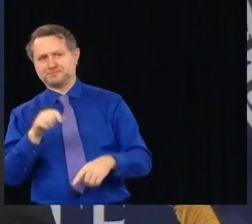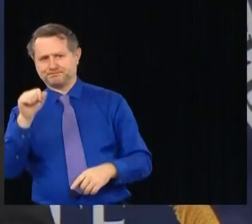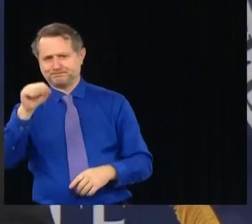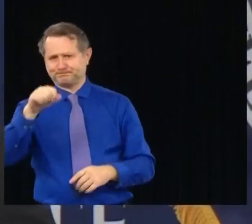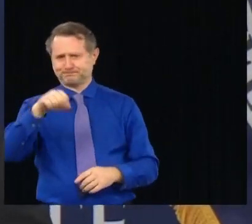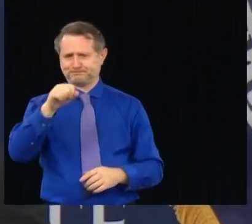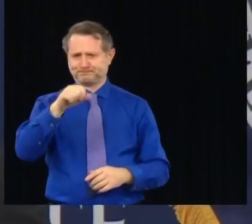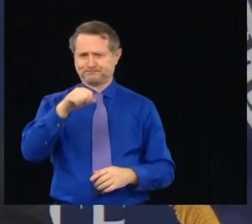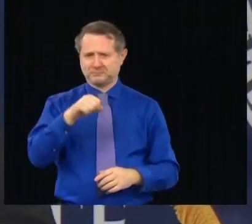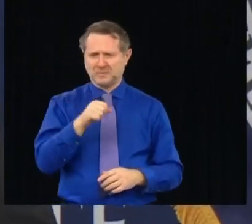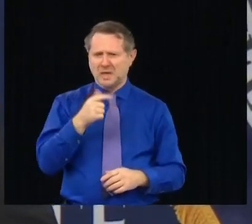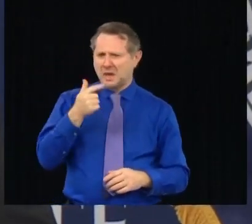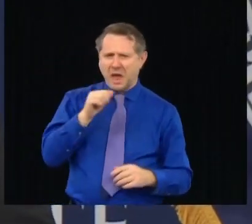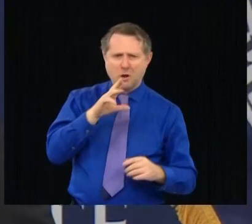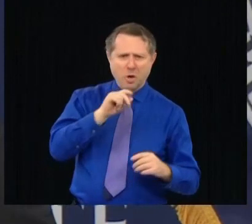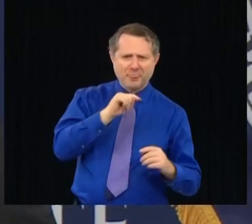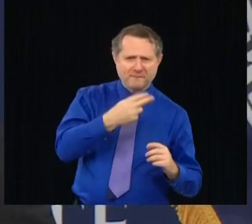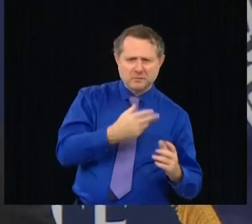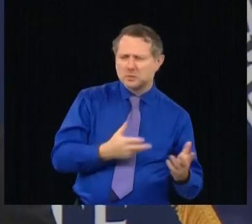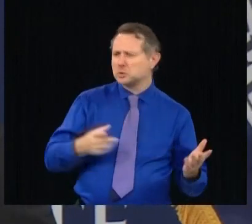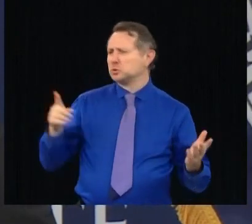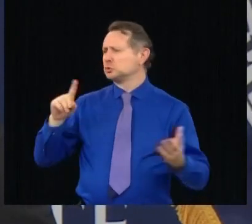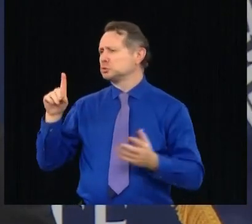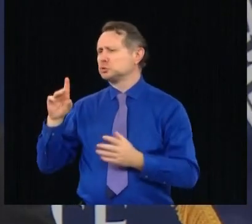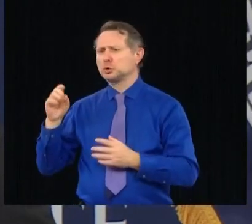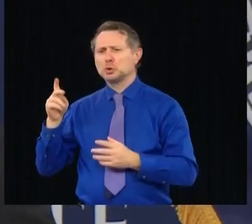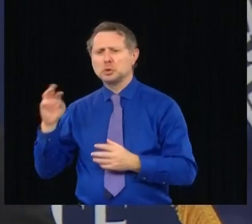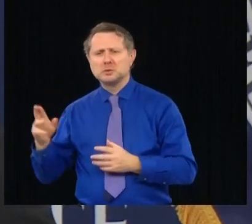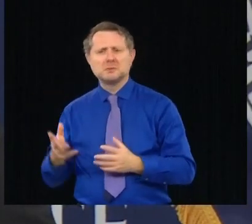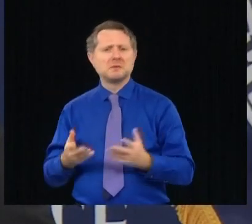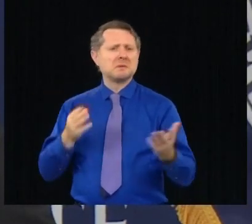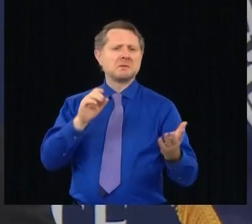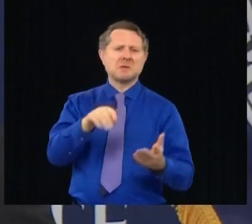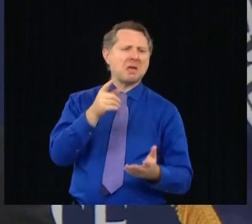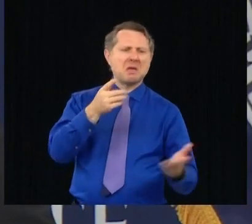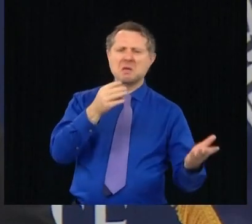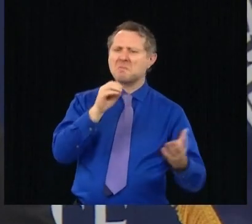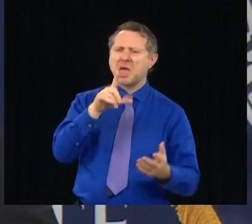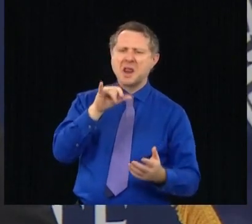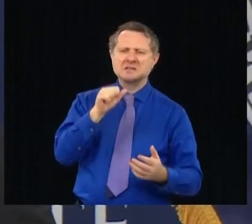ABOUT WHAT THEY NEED TO DO?